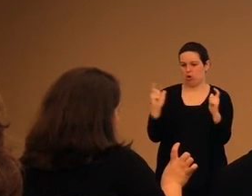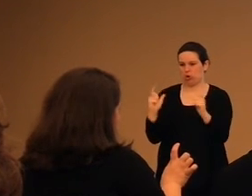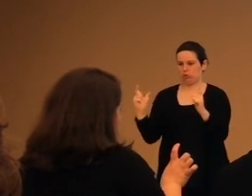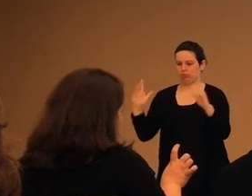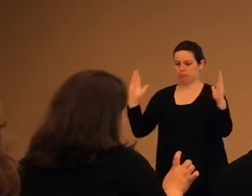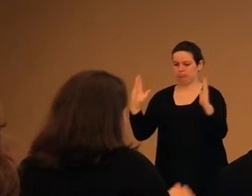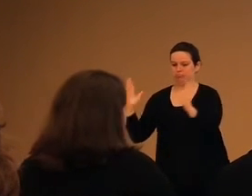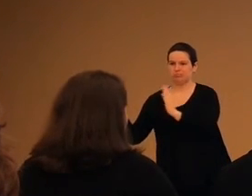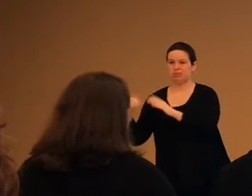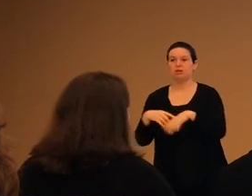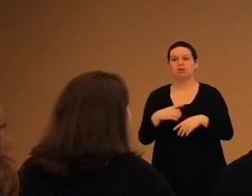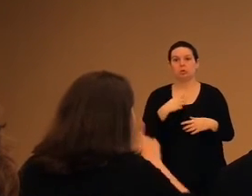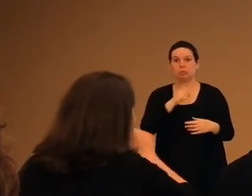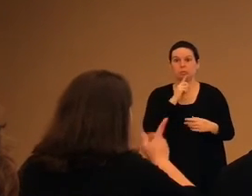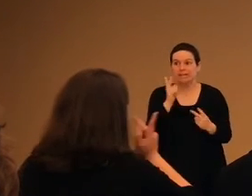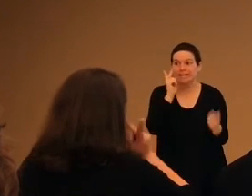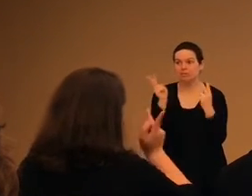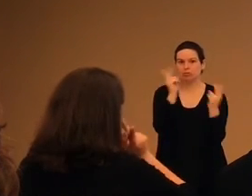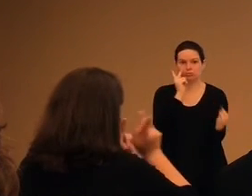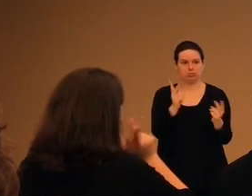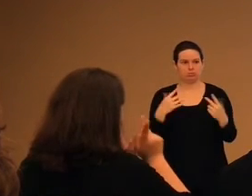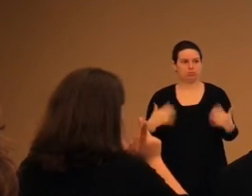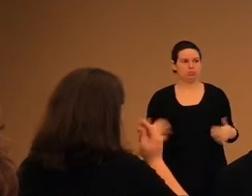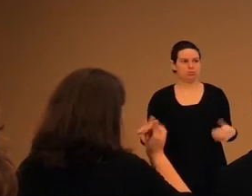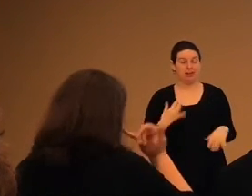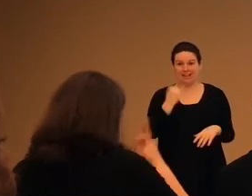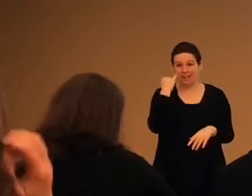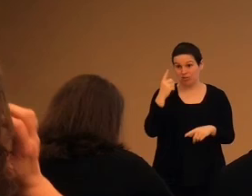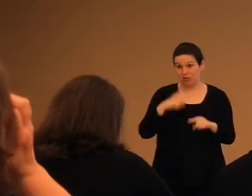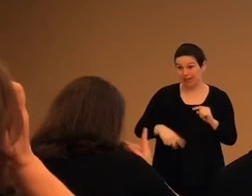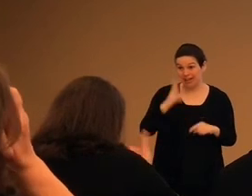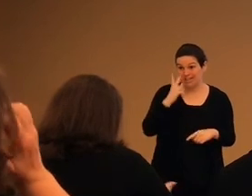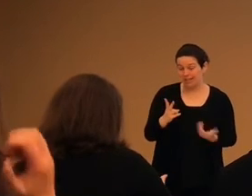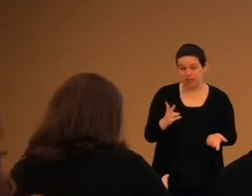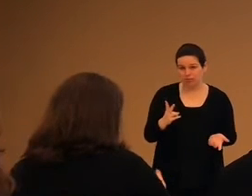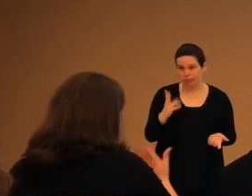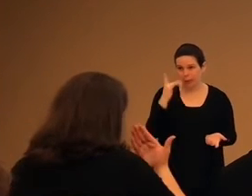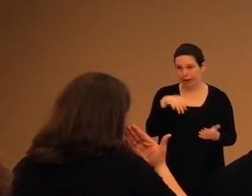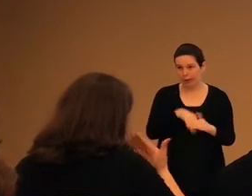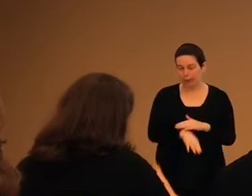So it's very visual and if you cannot see I don't know why you would go into that exhibit